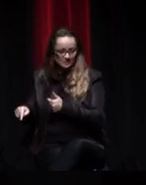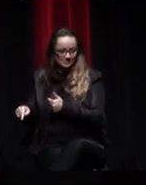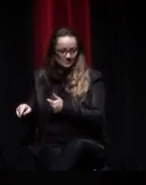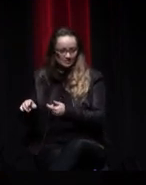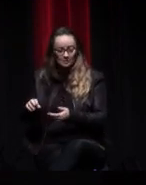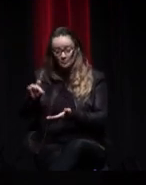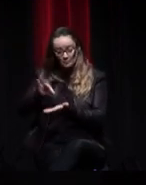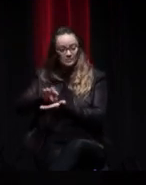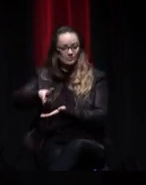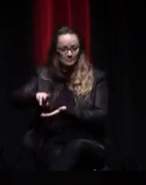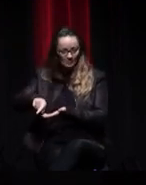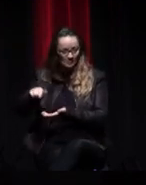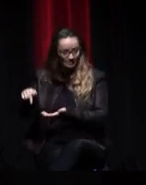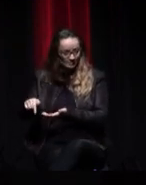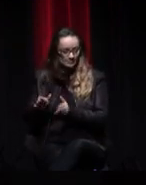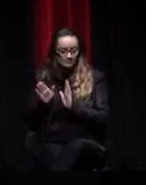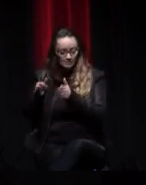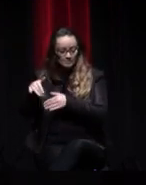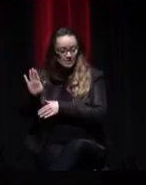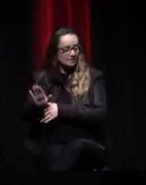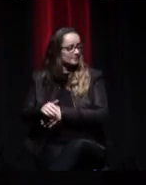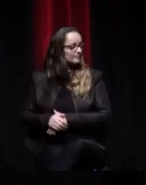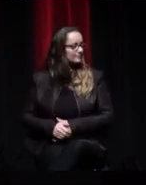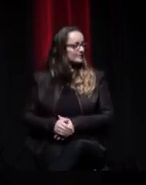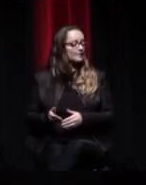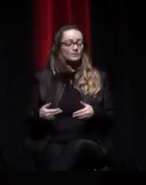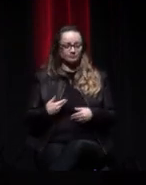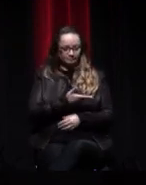So, with you, firstly, Eugênio Bucci.